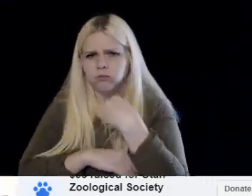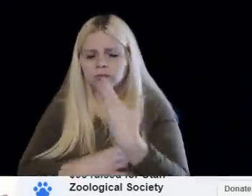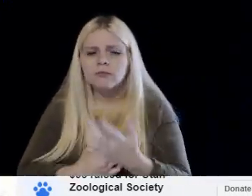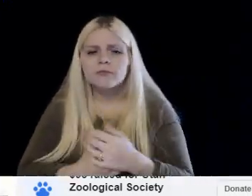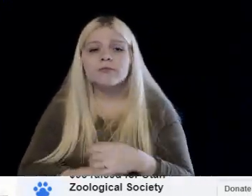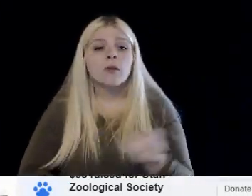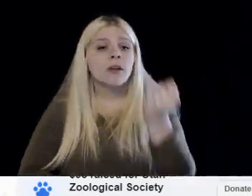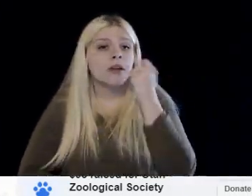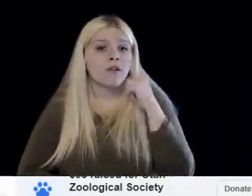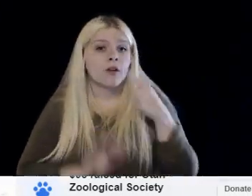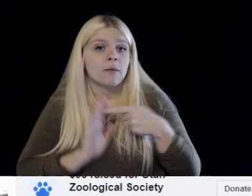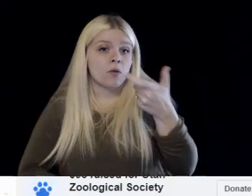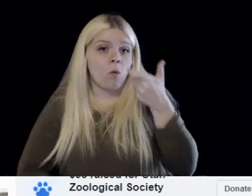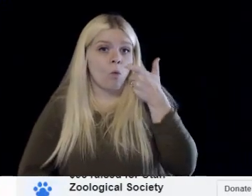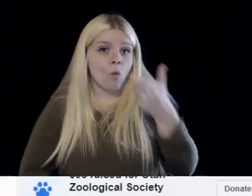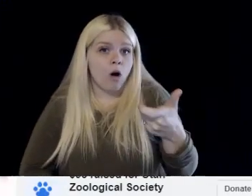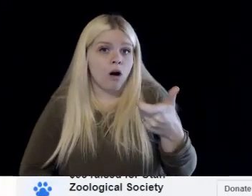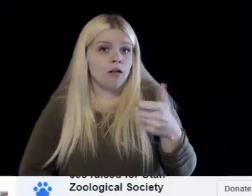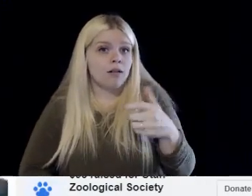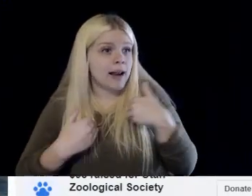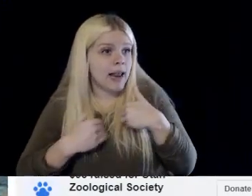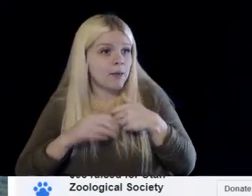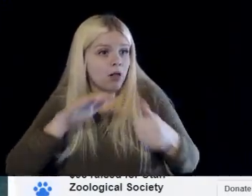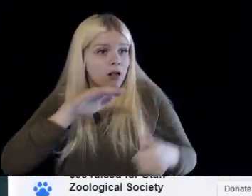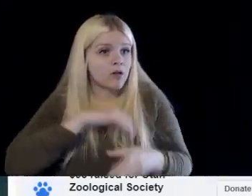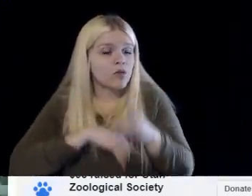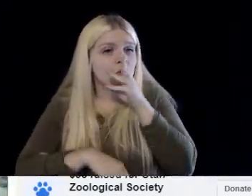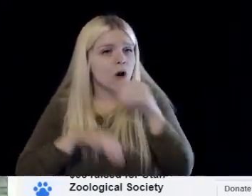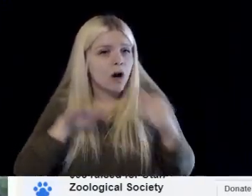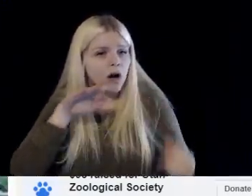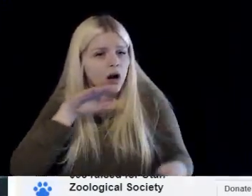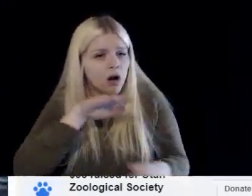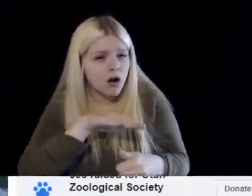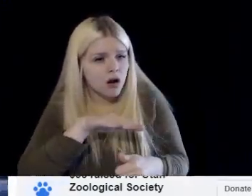sitting underwater, you kind of think about them through the eyes of a human.